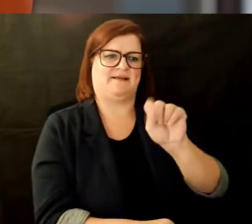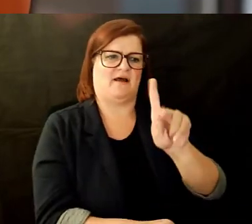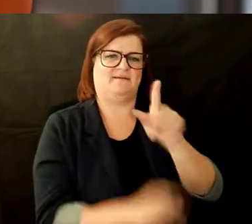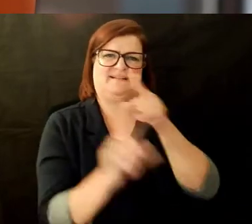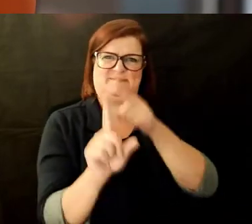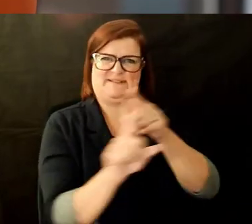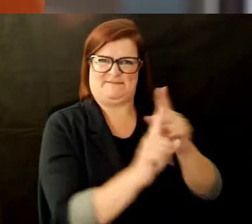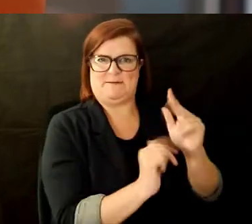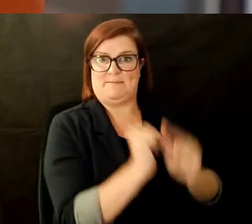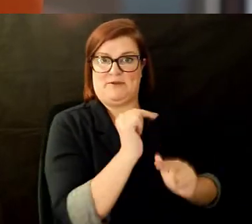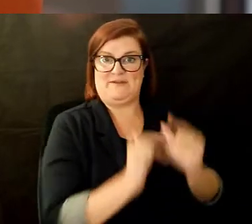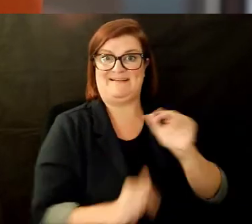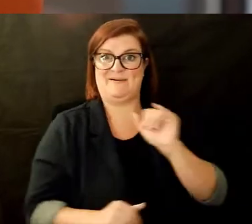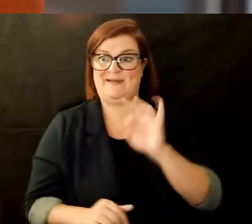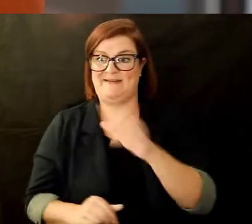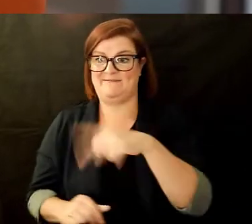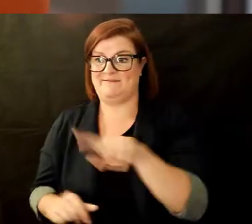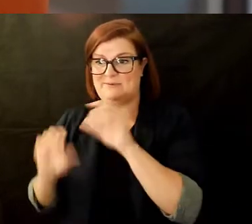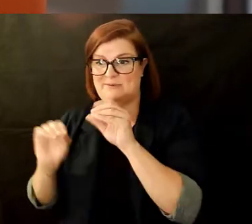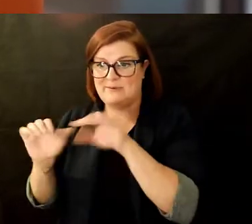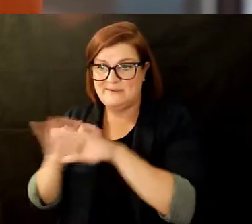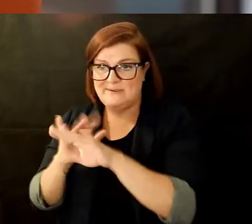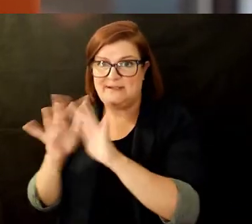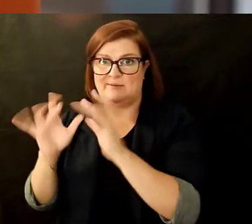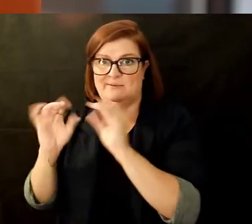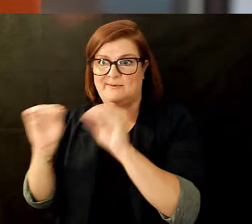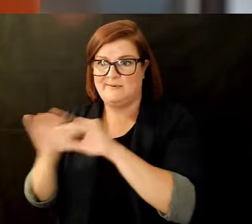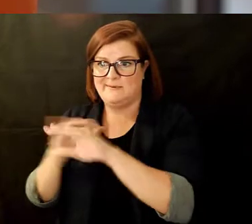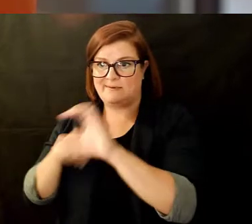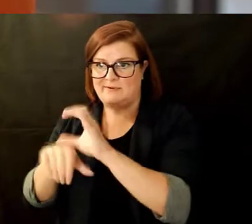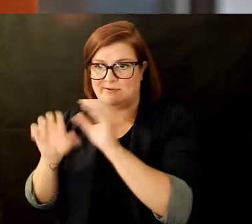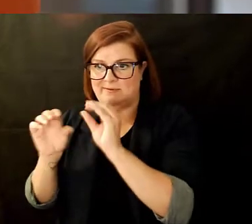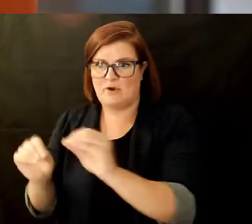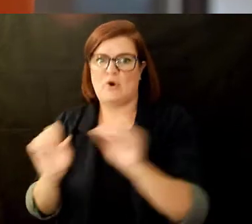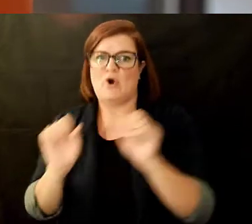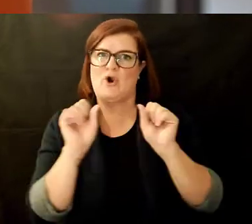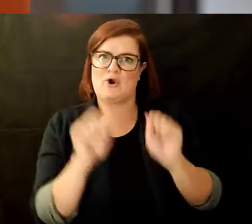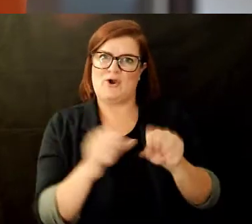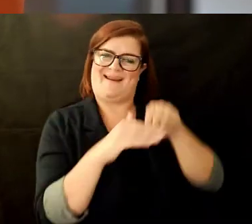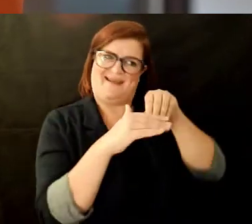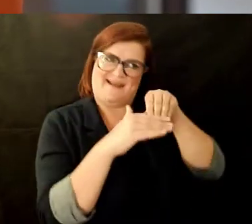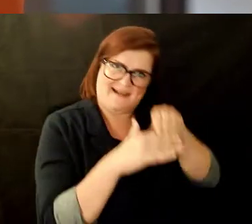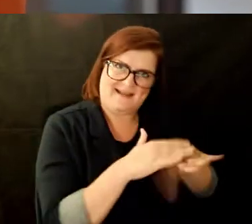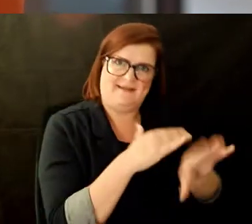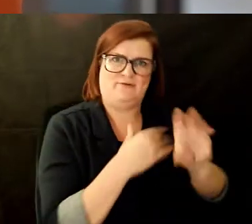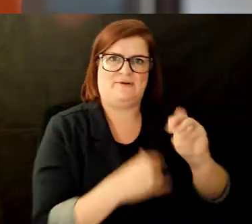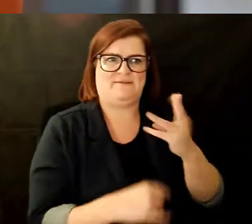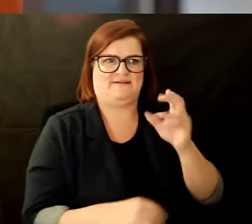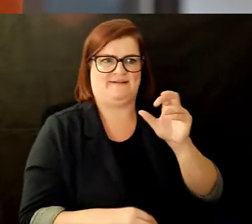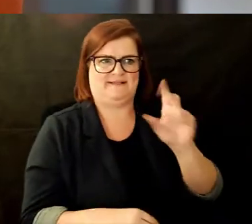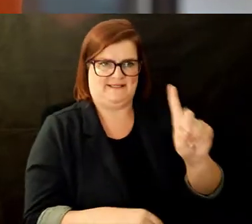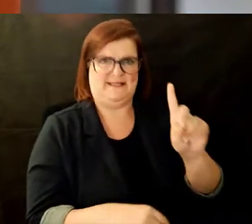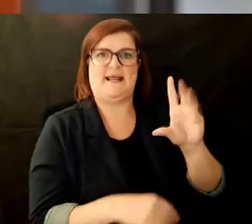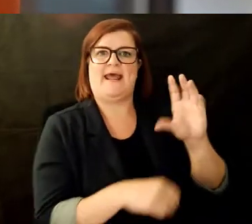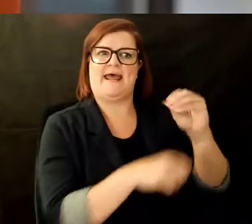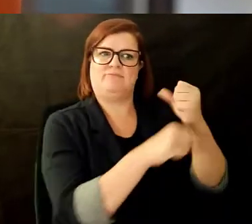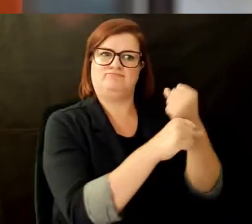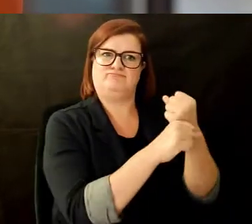so that people who didn't have access to internet or didn't have access to a smartphone or a computer were able to come to the building in person